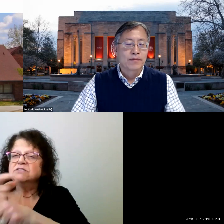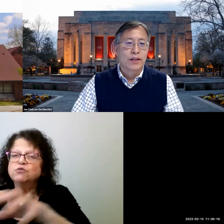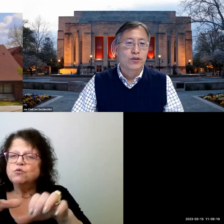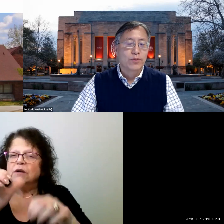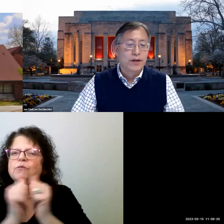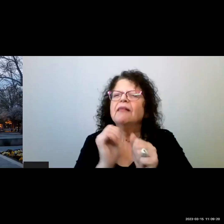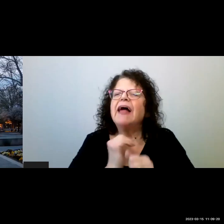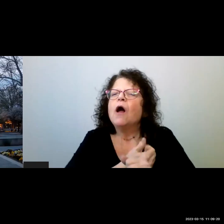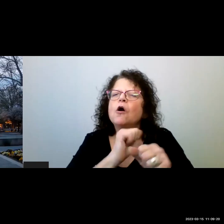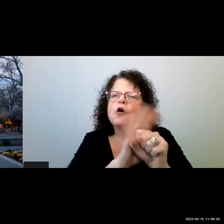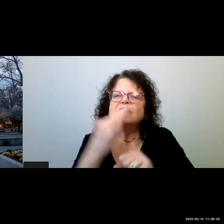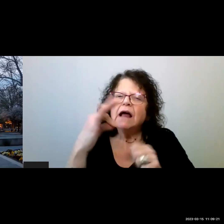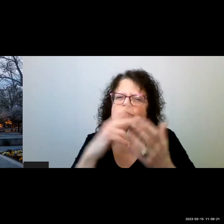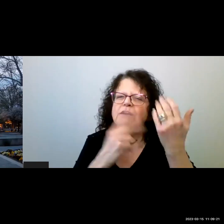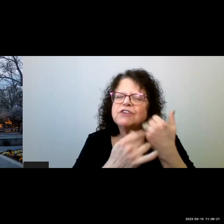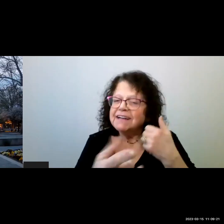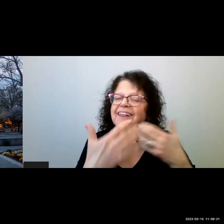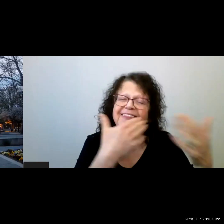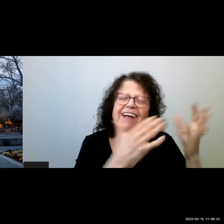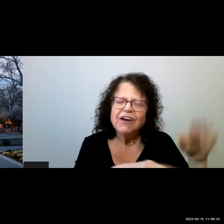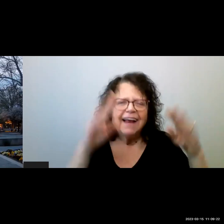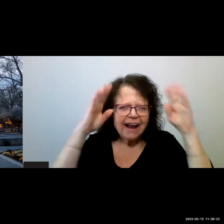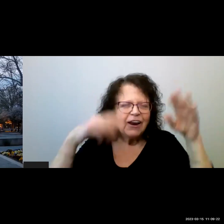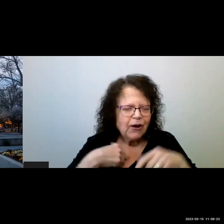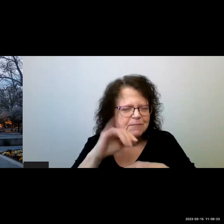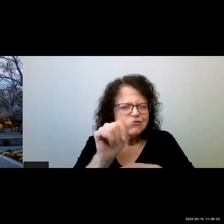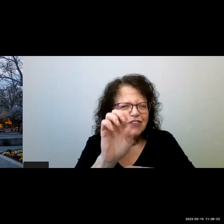Thank you, Matt. Hello, everyone. I'm Jae Chul Lee the director for the Center